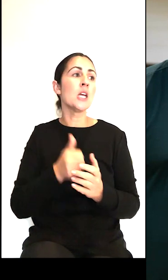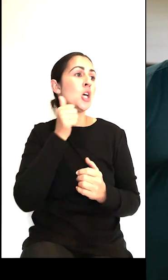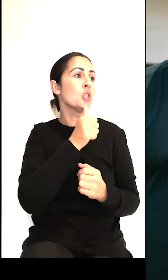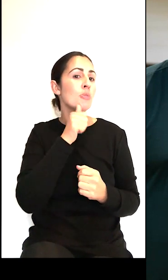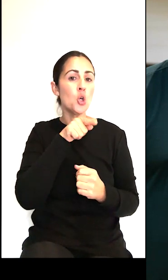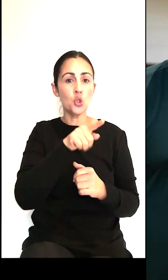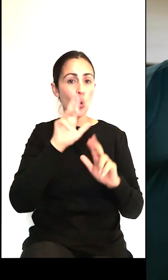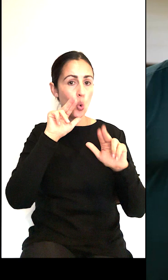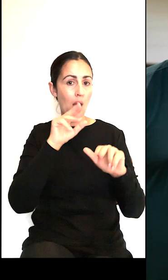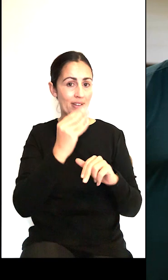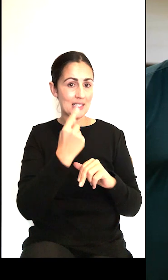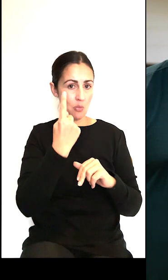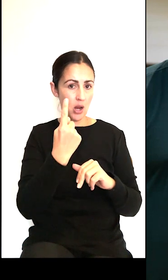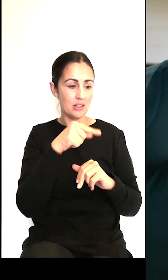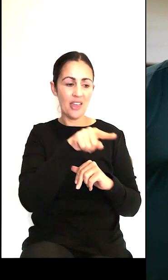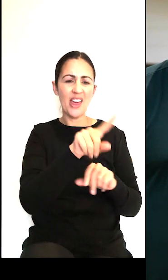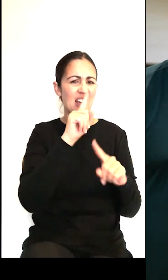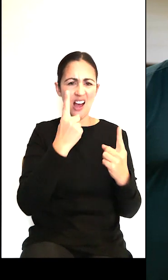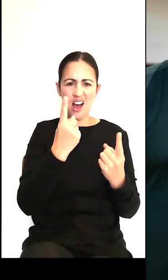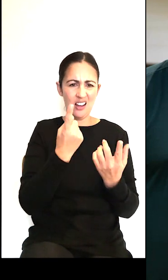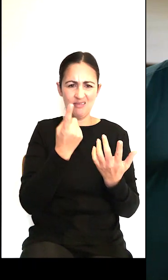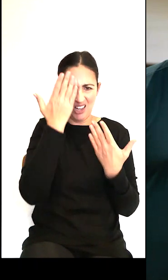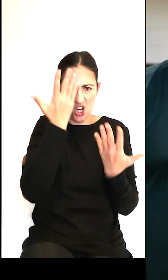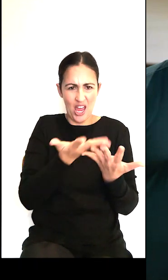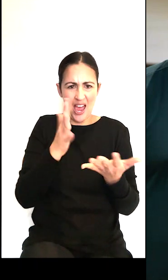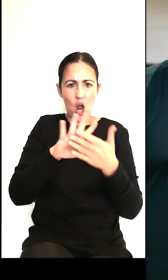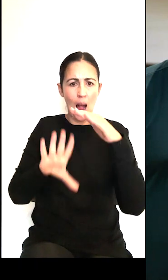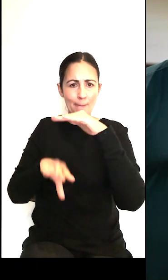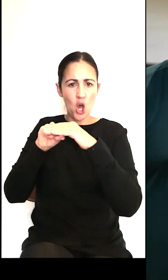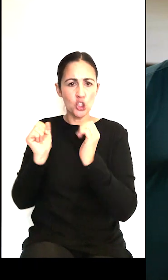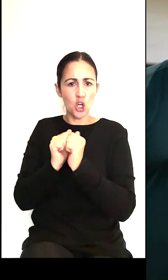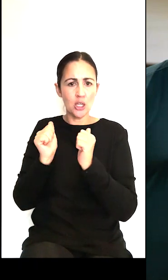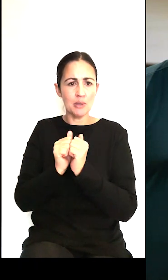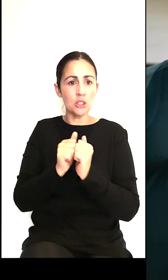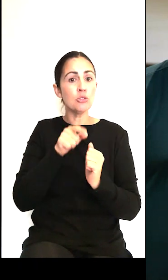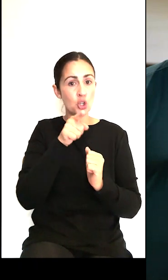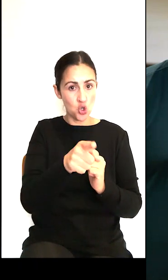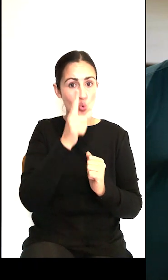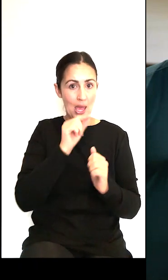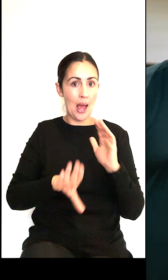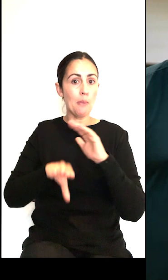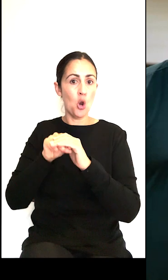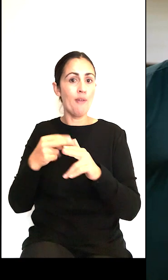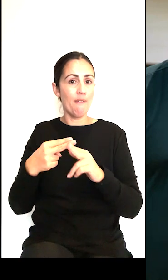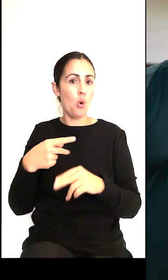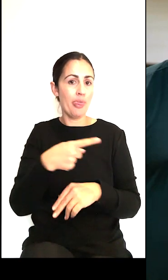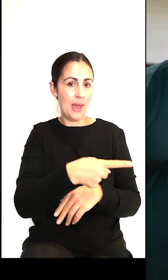their behalf to ensure that that information is available. And I think it's important to highlight this because when the circumstance